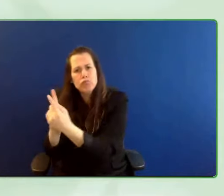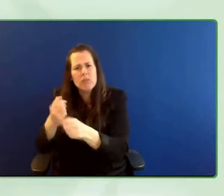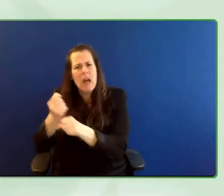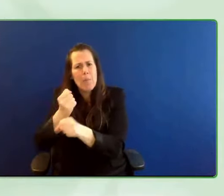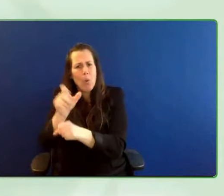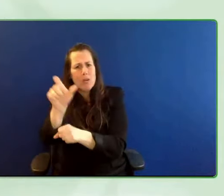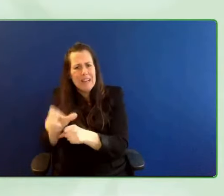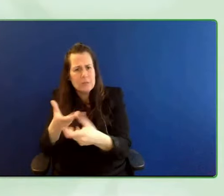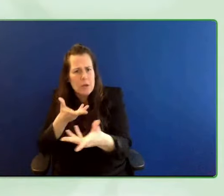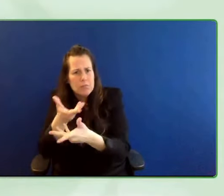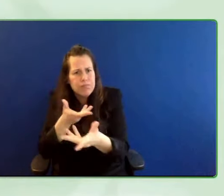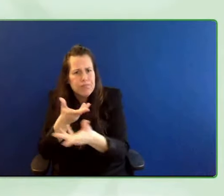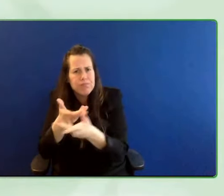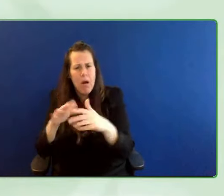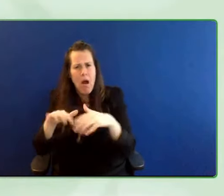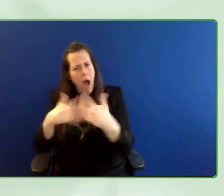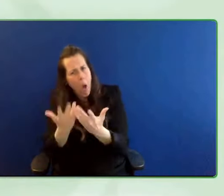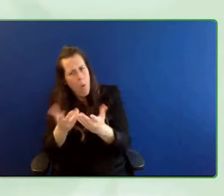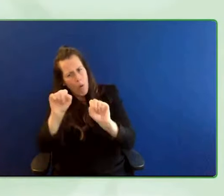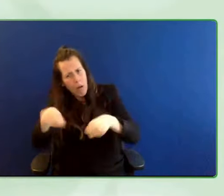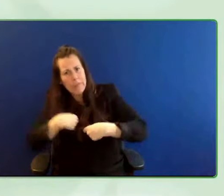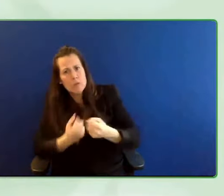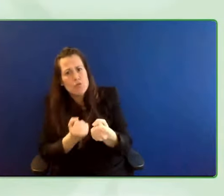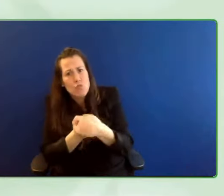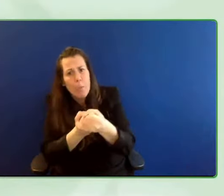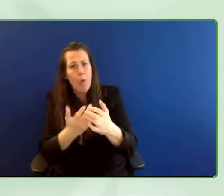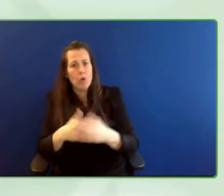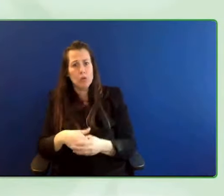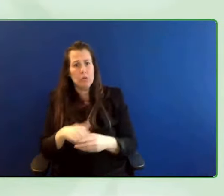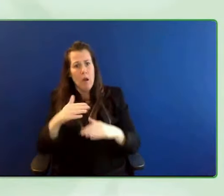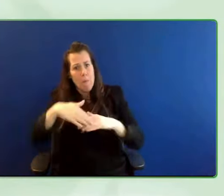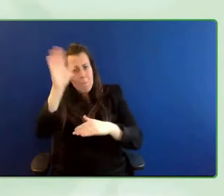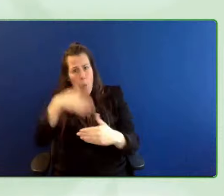I would say bubbly culture as the most important thing.